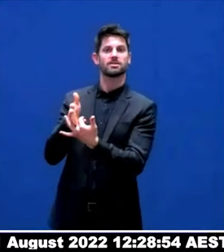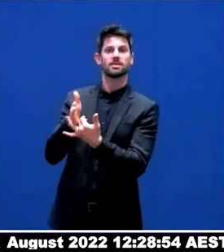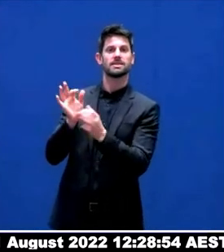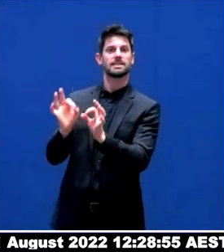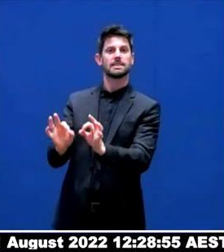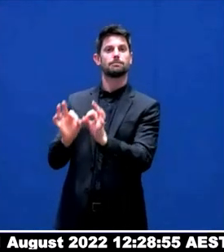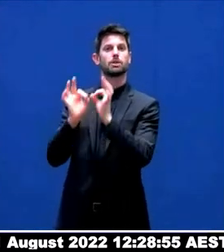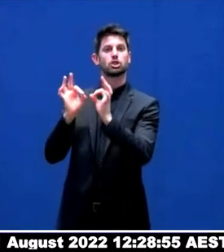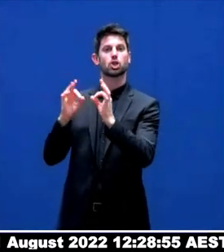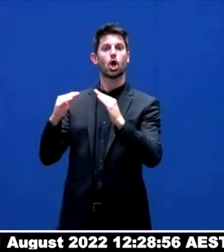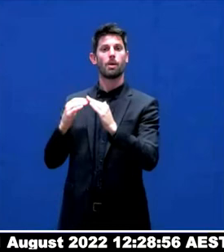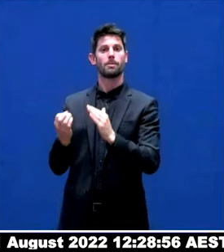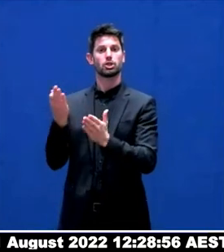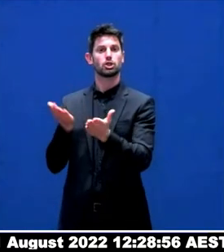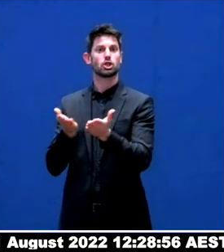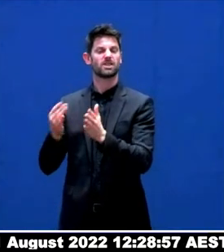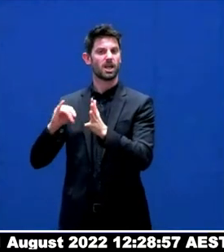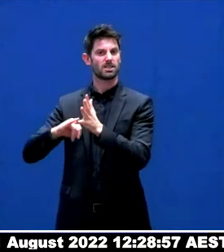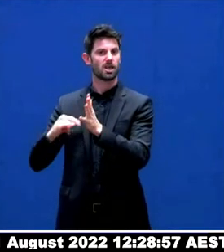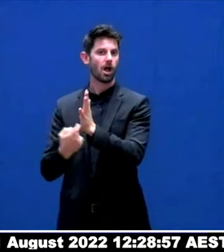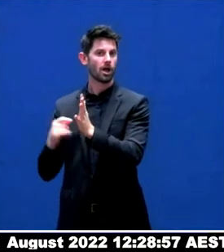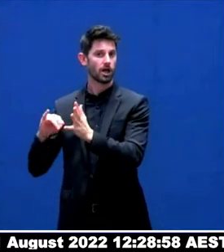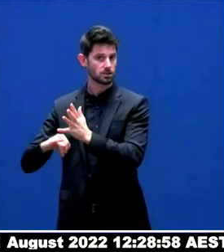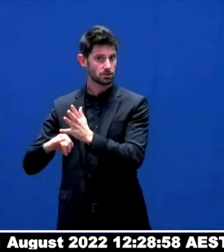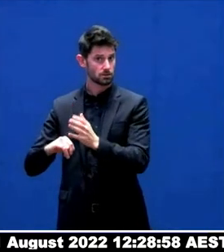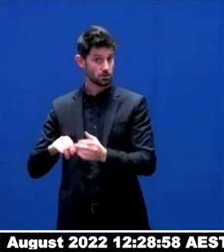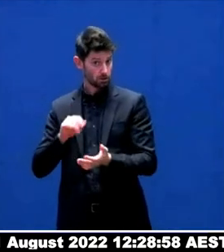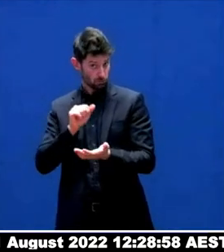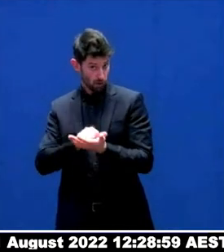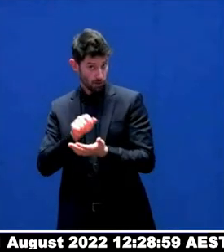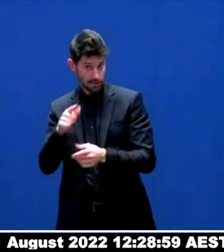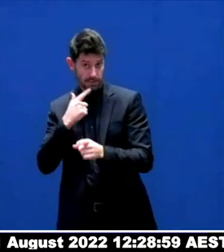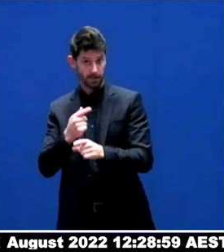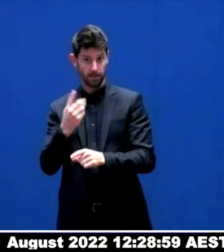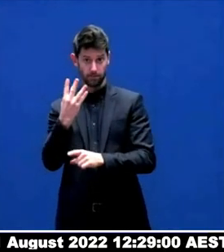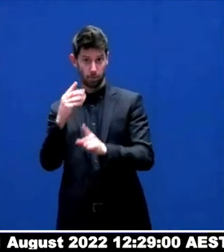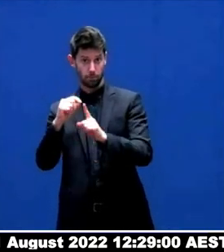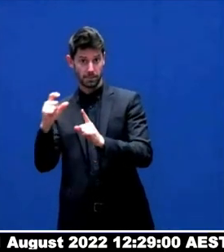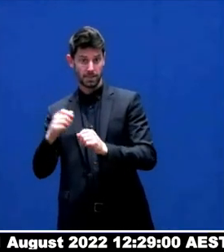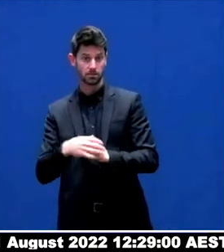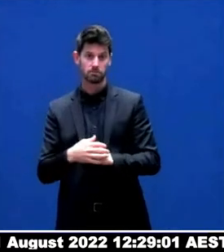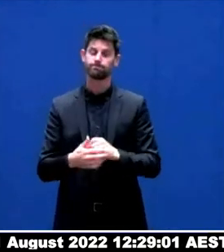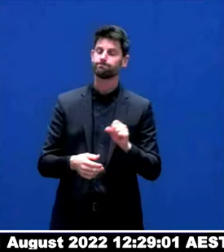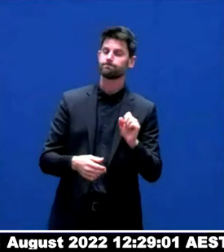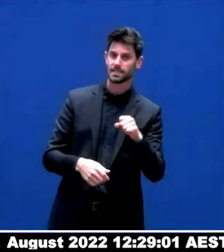Services. Do you see that? I do. So, would you agree that there was clearly some evidence in the preparation